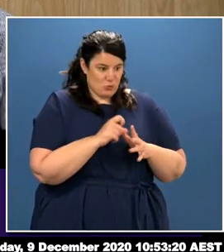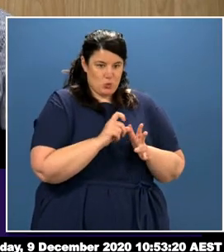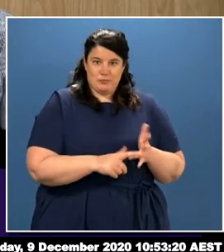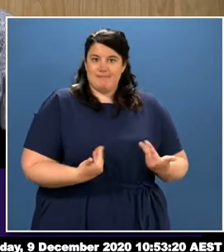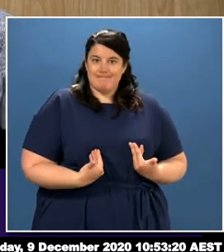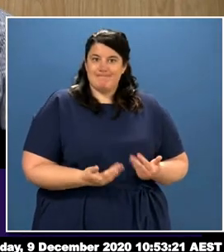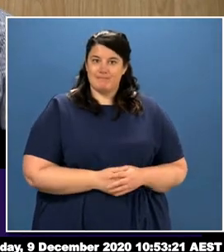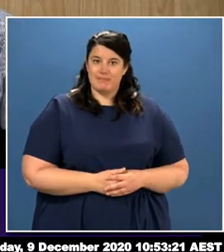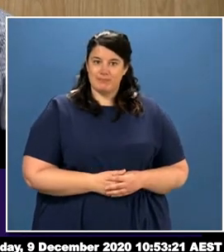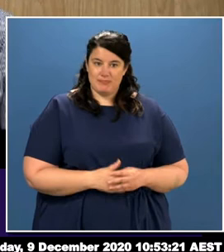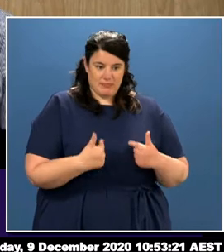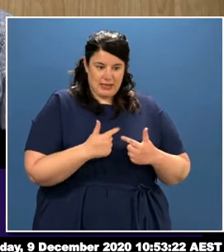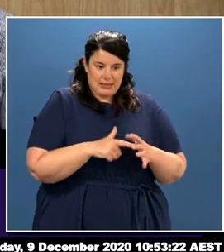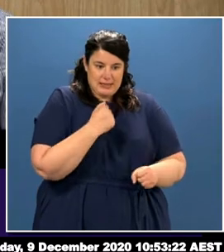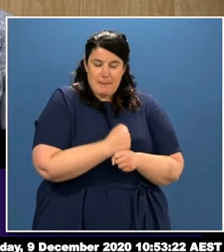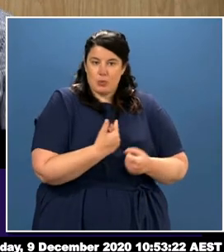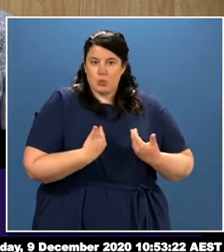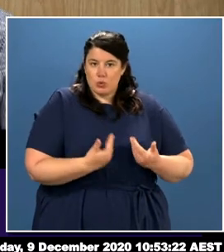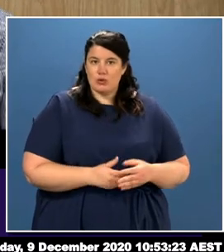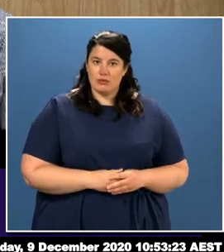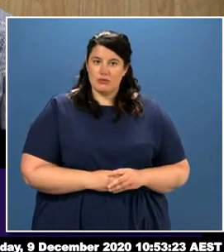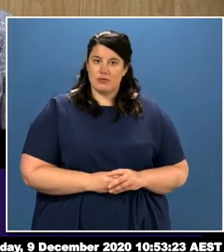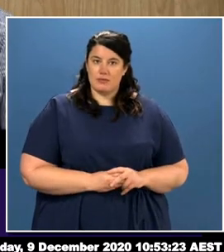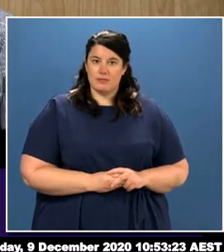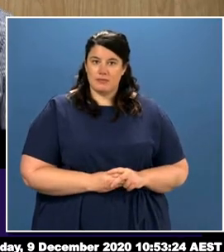Yes. Show yourself doing the job and hopefully that can